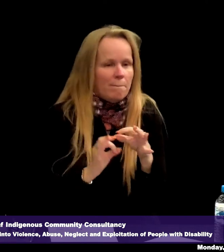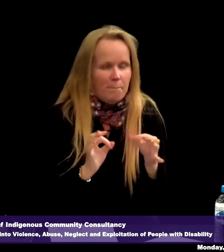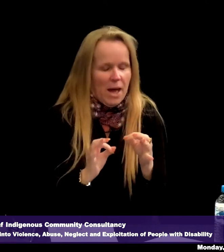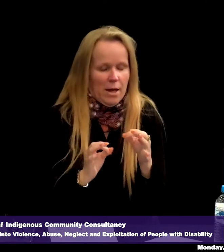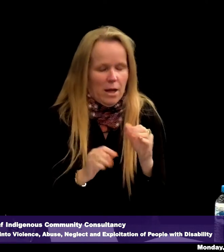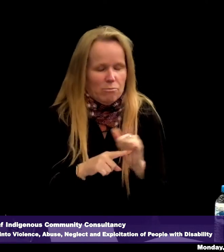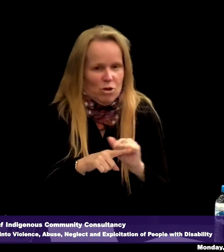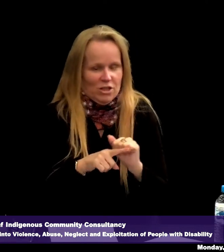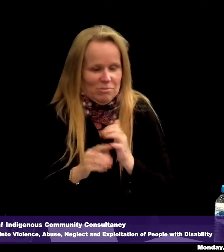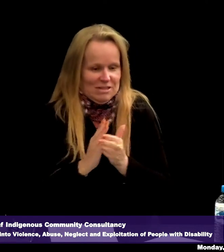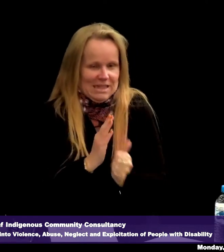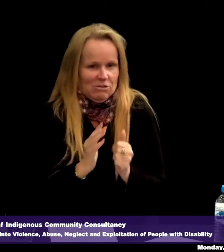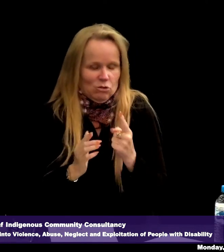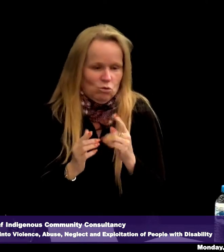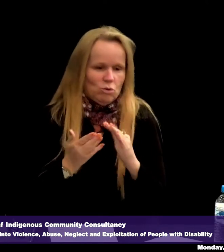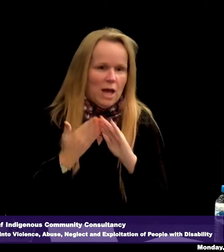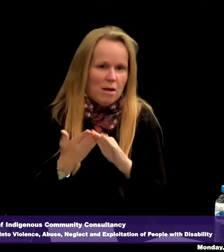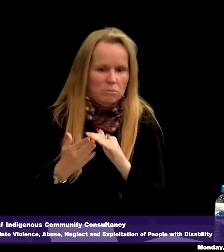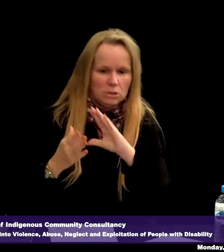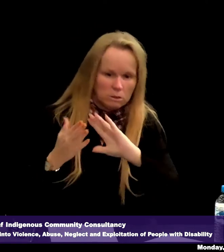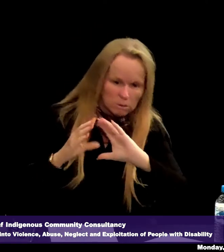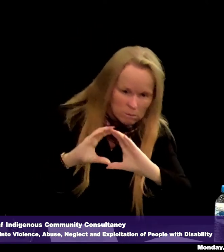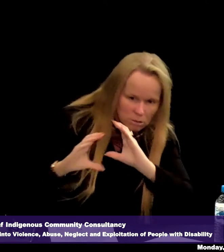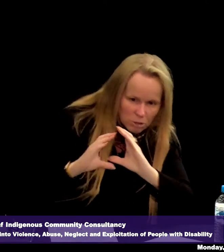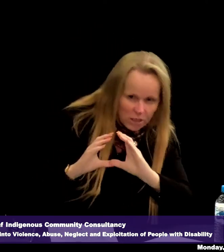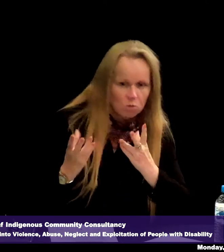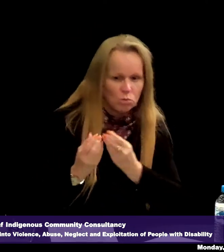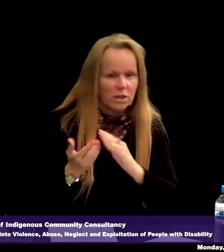languages. I knew a little about them, but I was able to enhance my skills so I could help